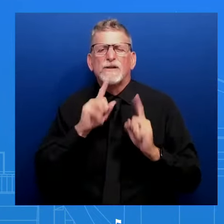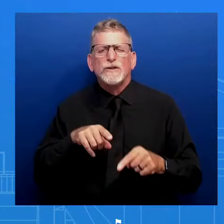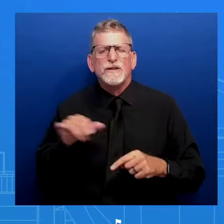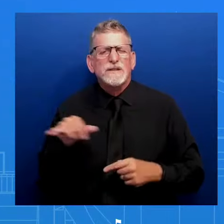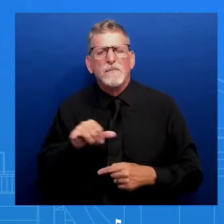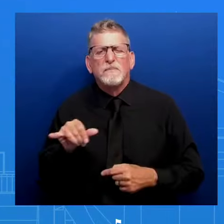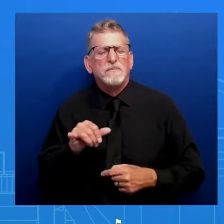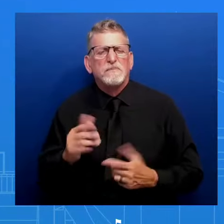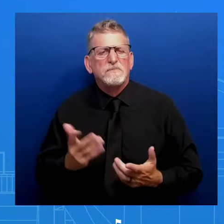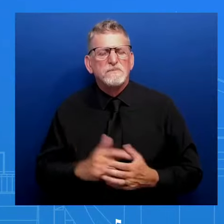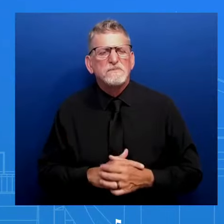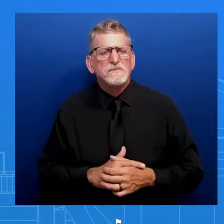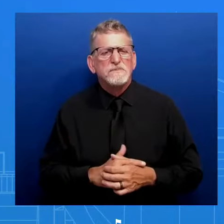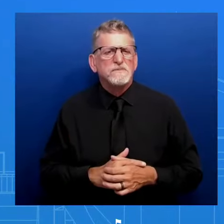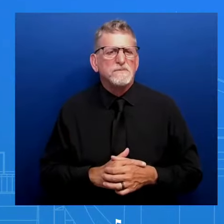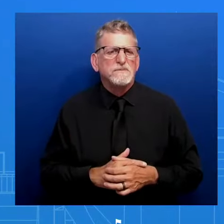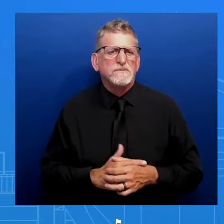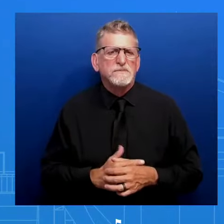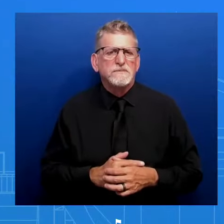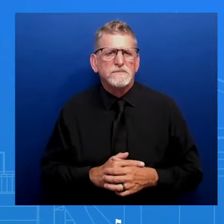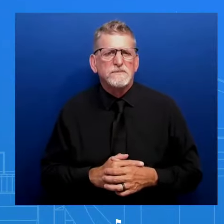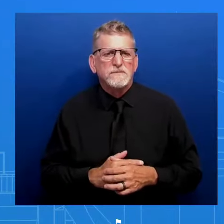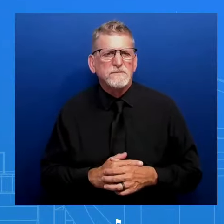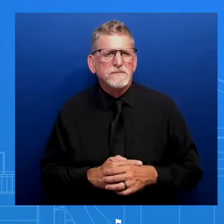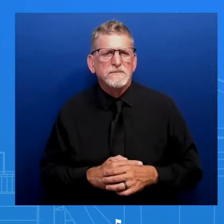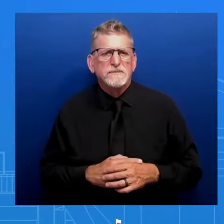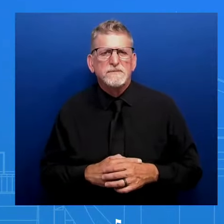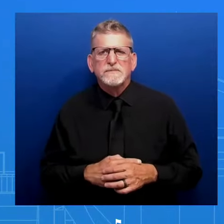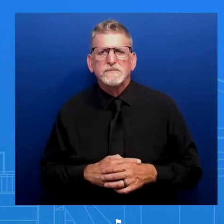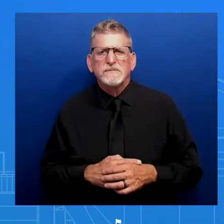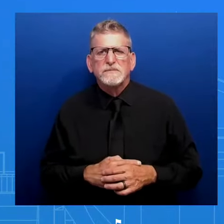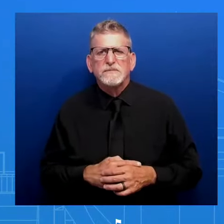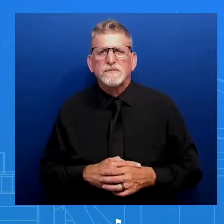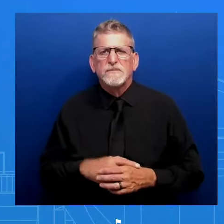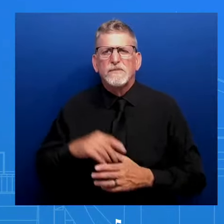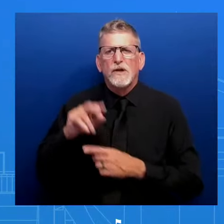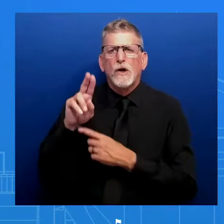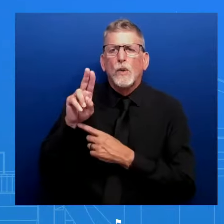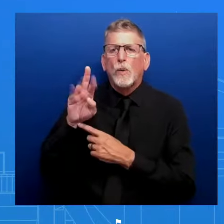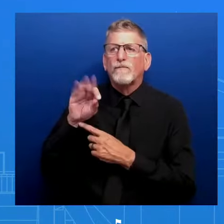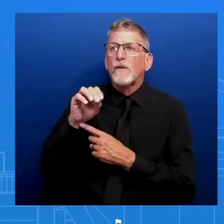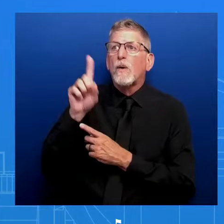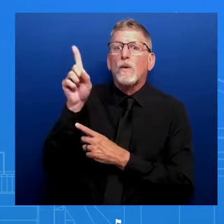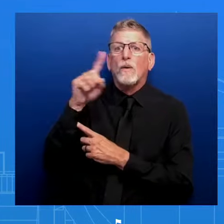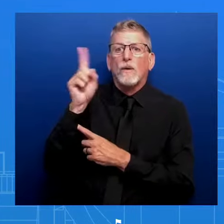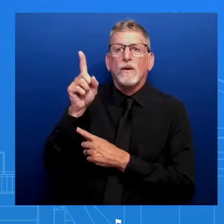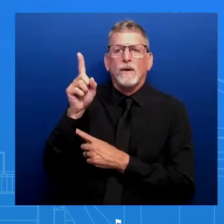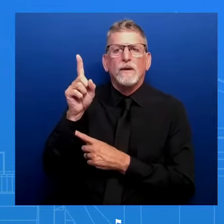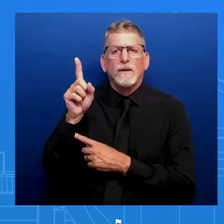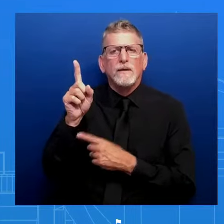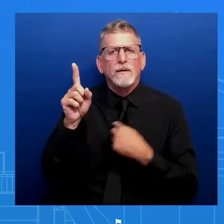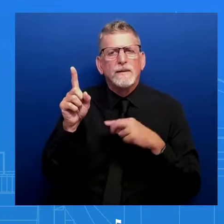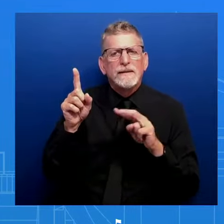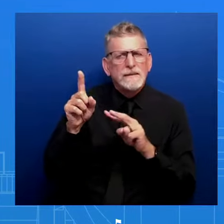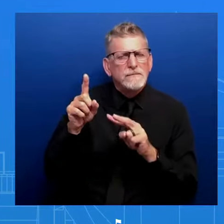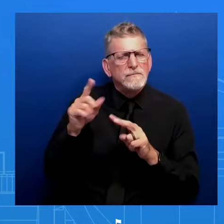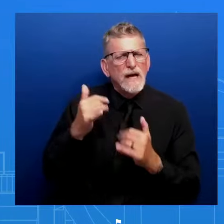of unidentified aerial phenomena seriously. There is a whole office at the Pentagon that is stood up to analyze the data,